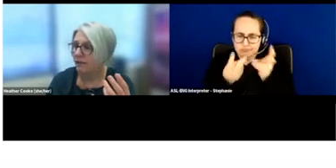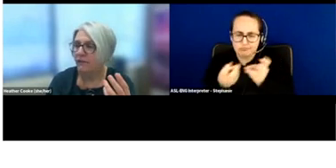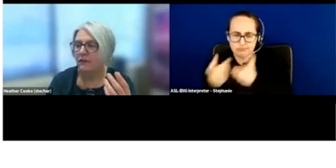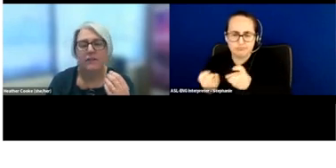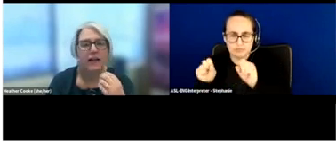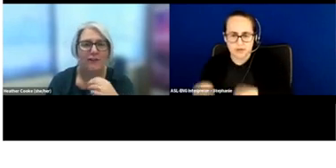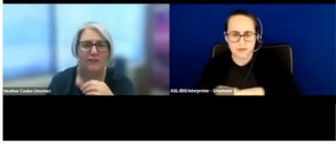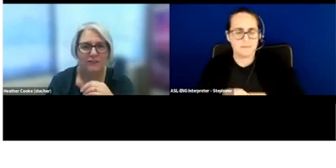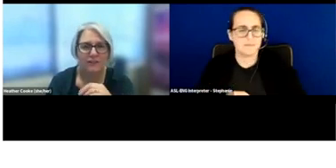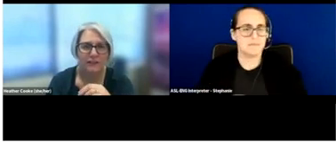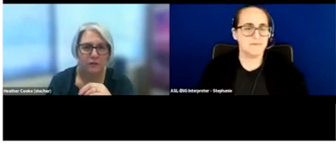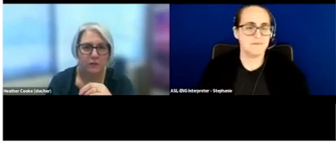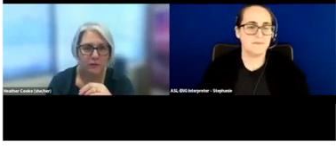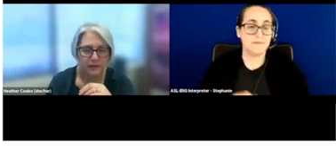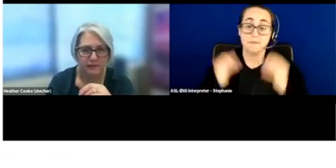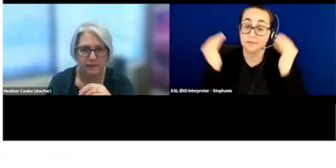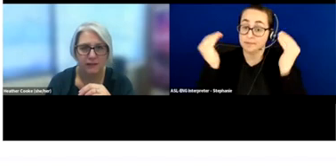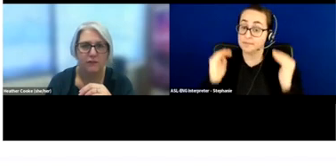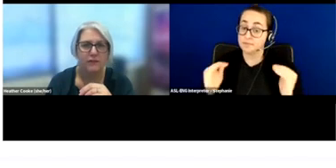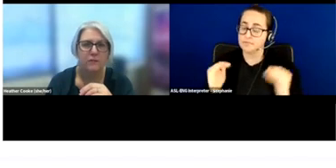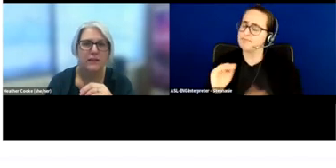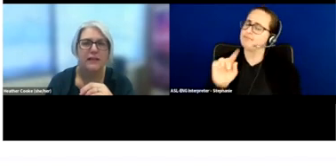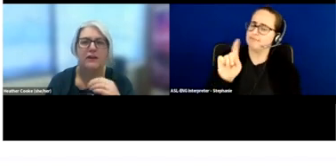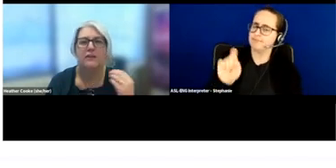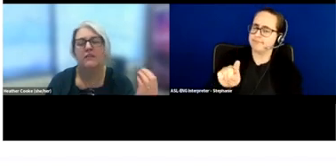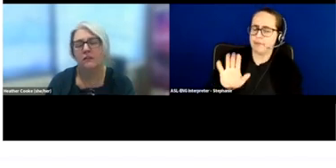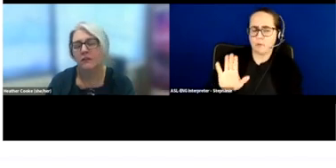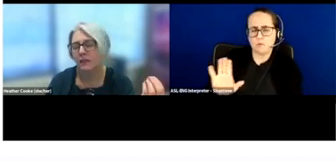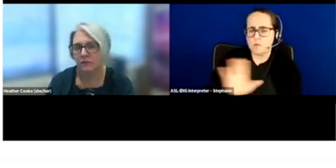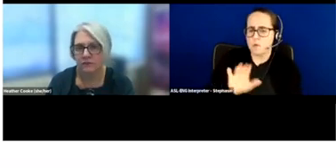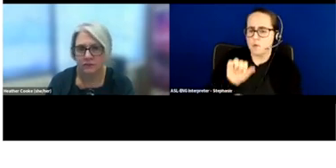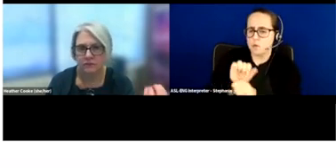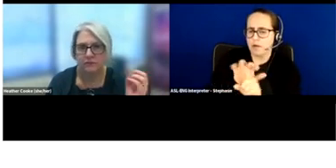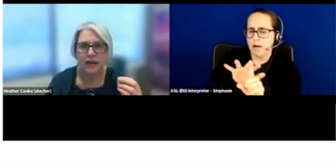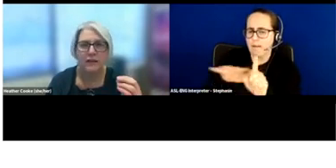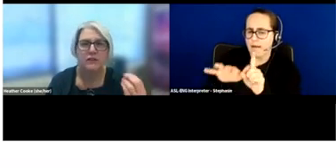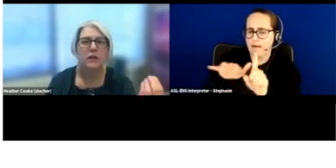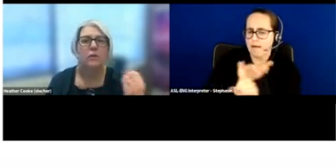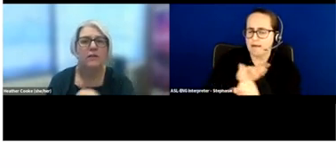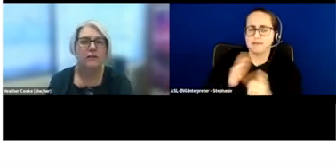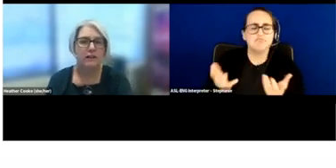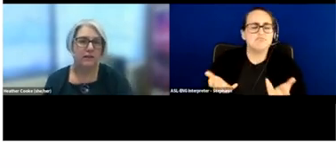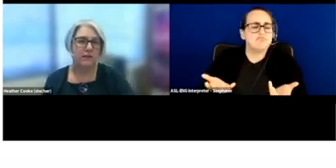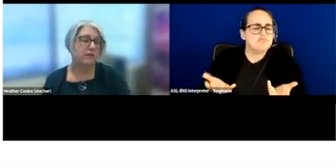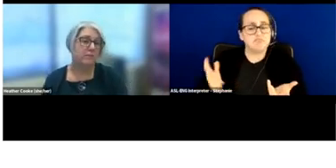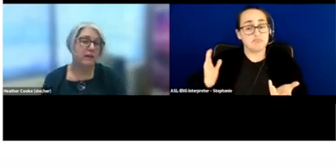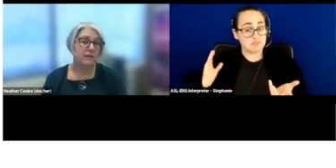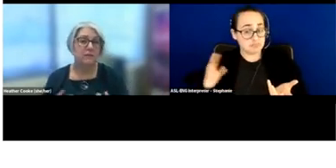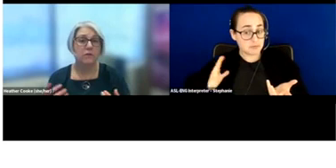And then there's the house Civil is your workplace. And so this really encourages toolkit users to reflect whether they've been